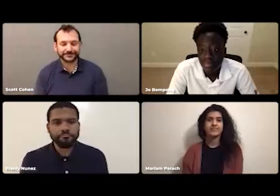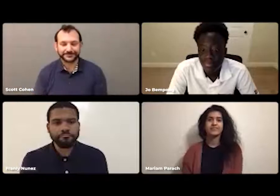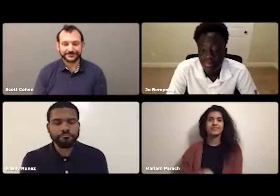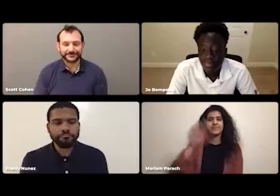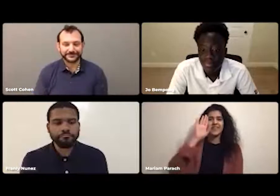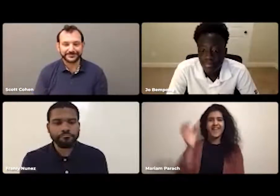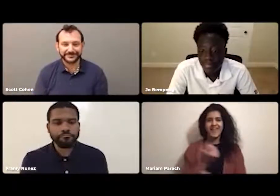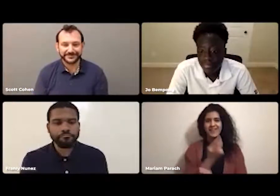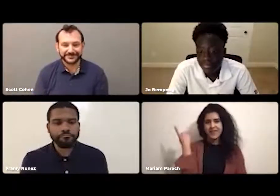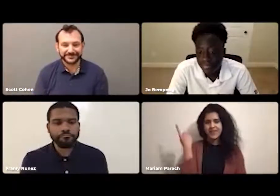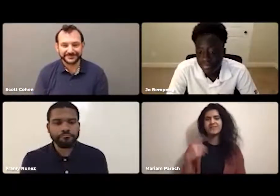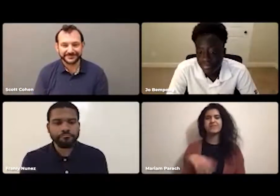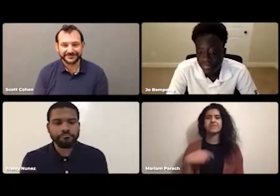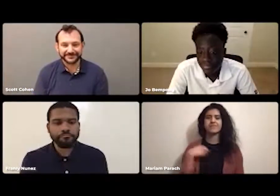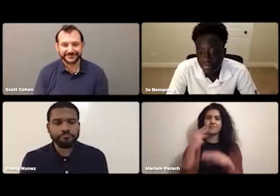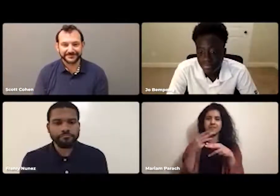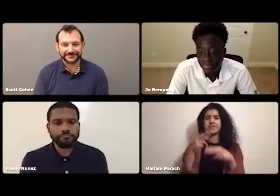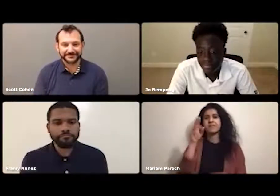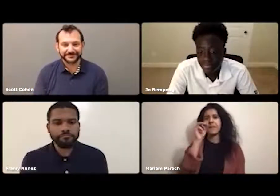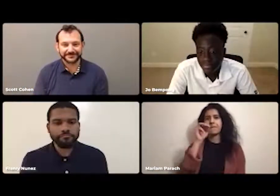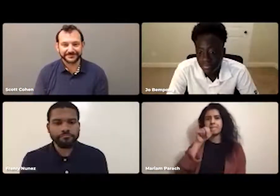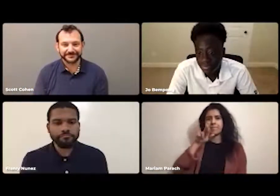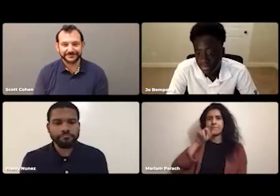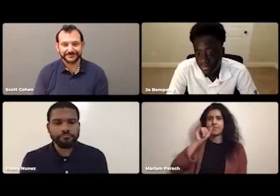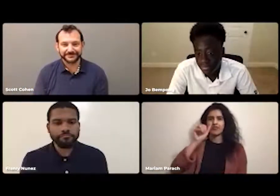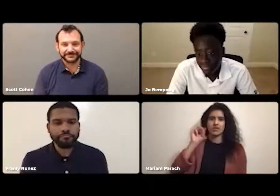Now, we'll pass it along to Miriam. Hi, everyone.